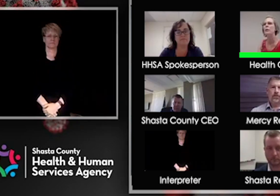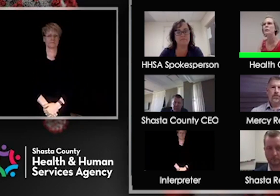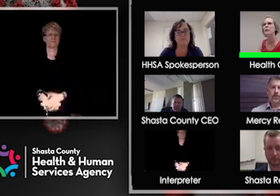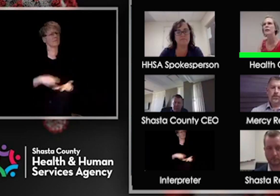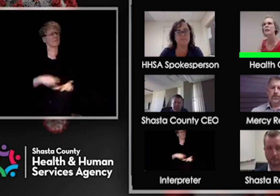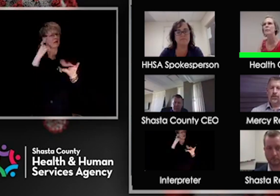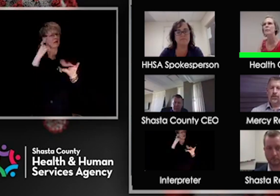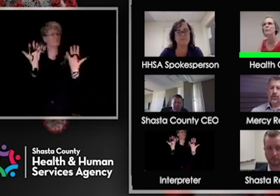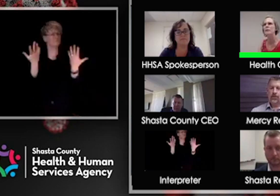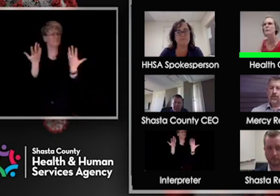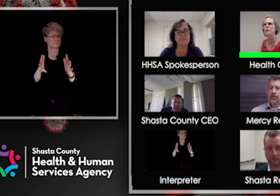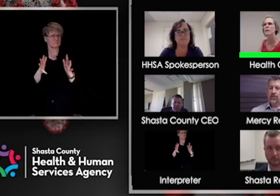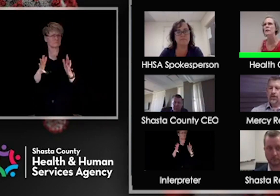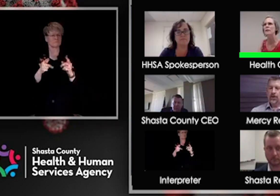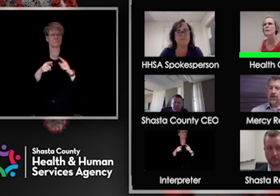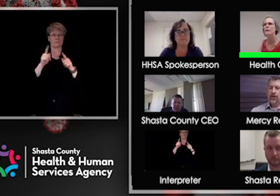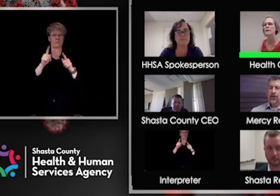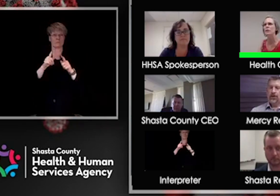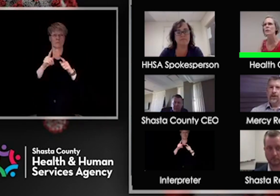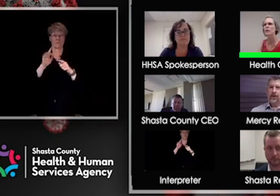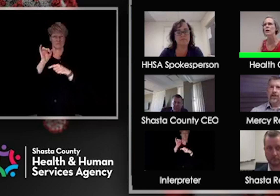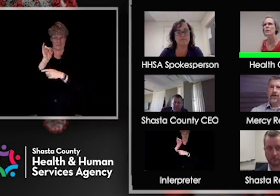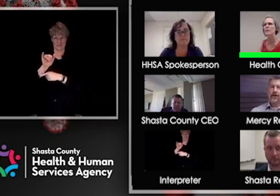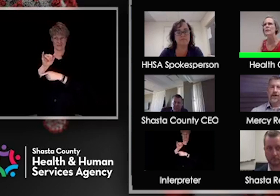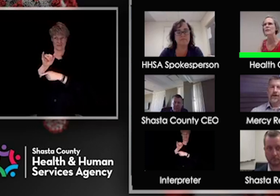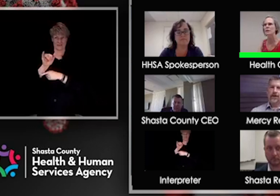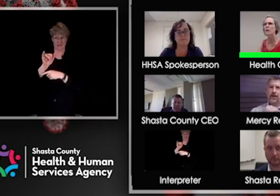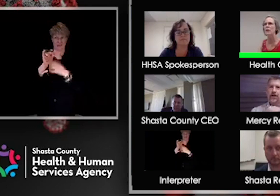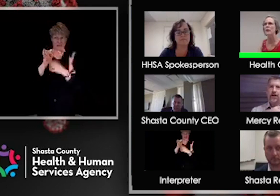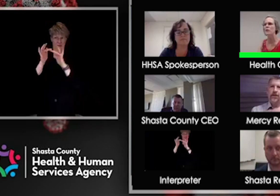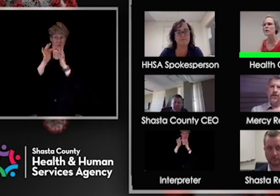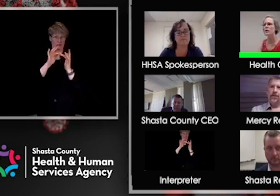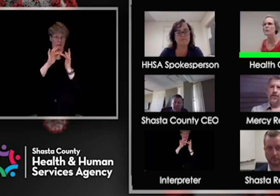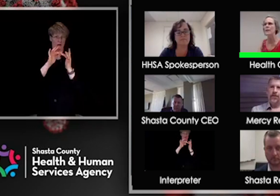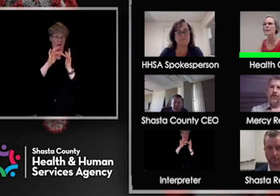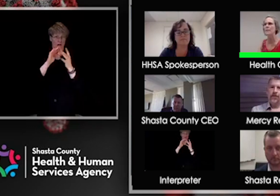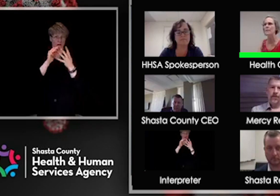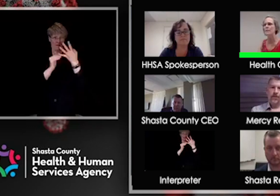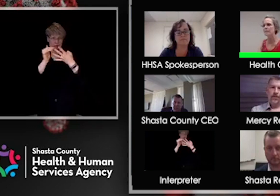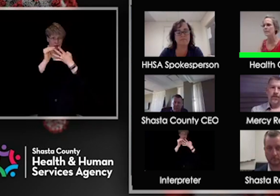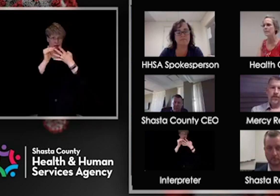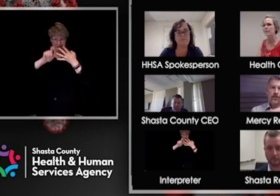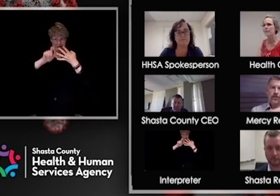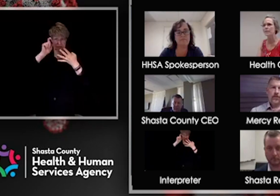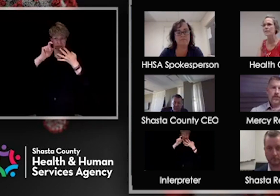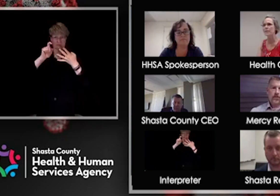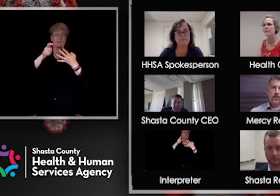we’ll double check that, Mike, and make sure that is consistent on our webpage.